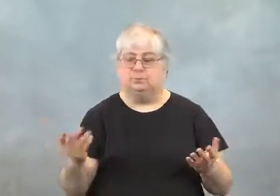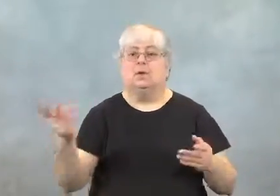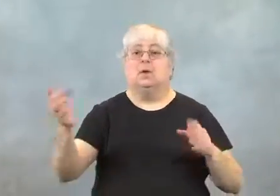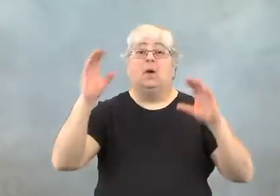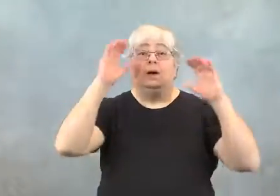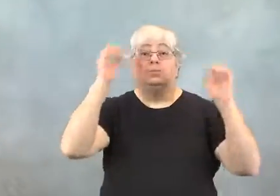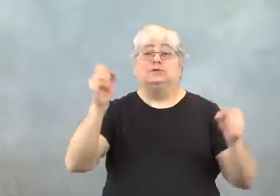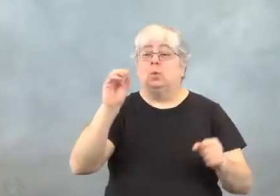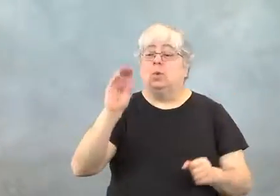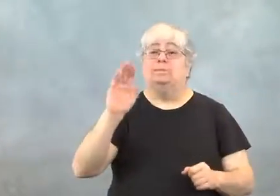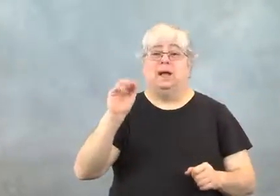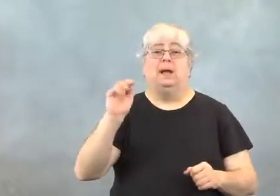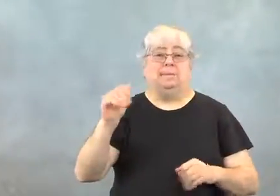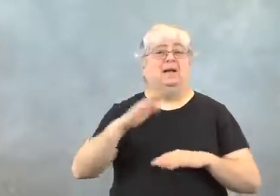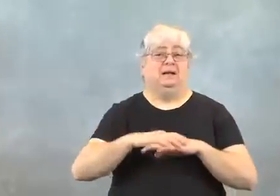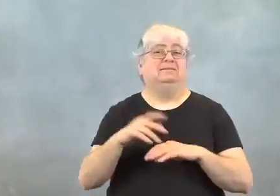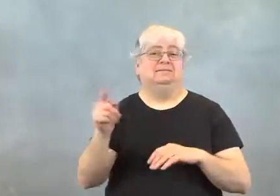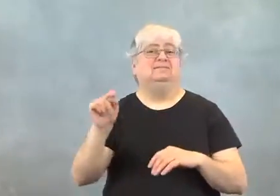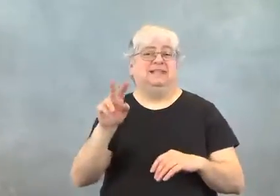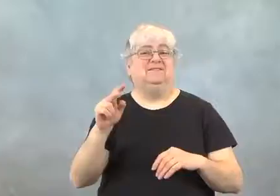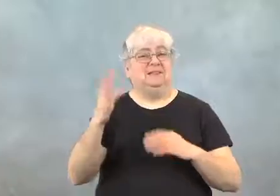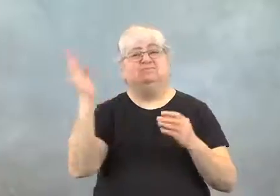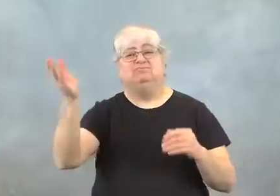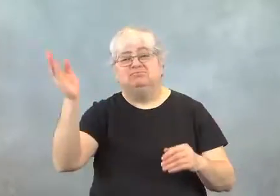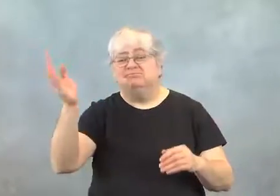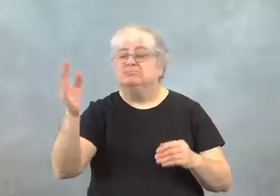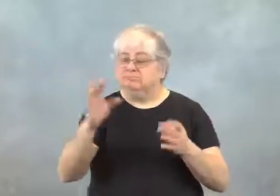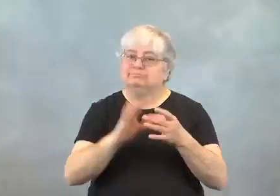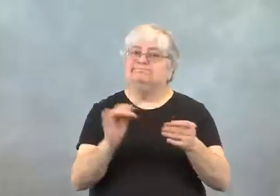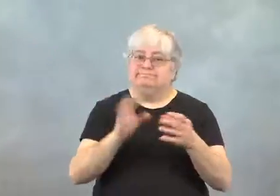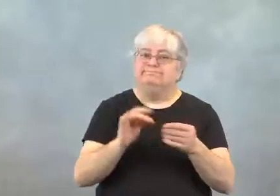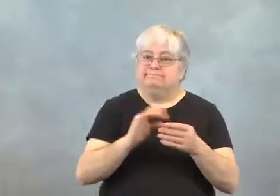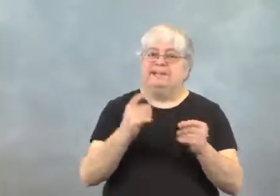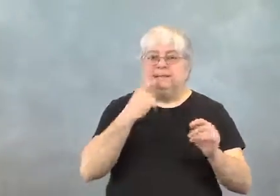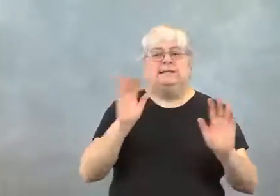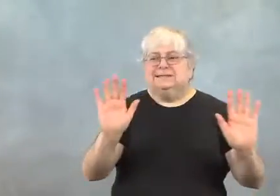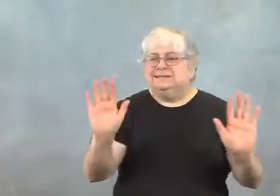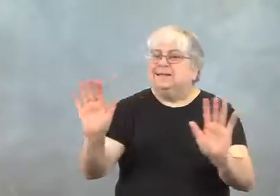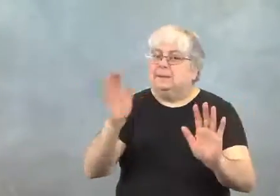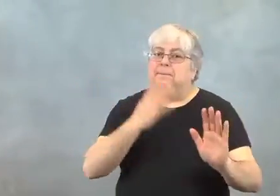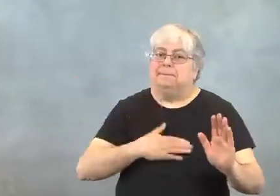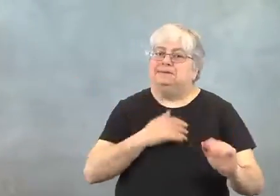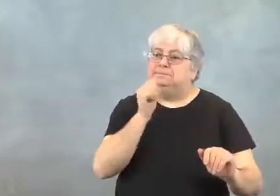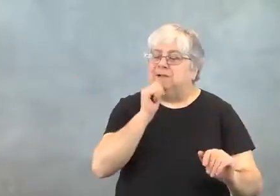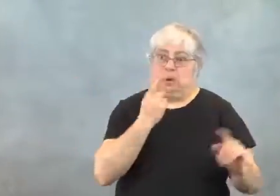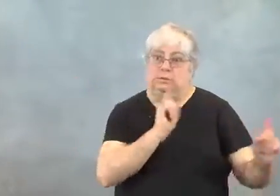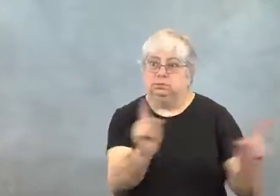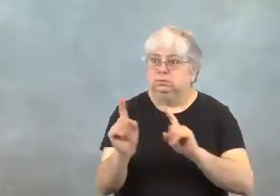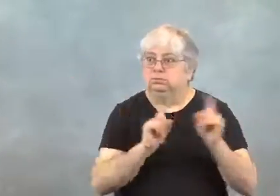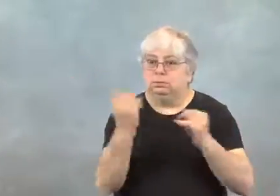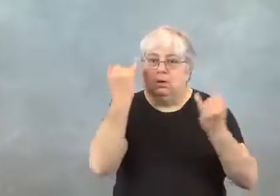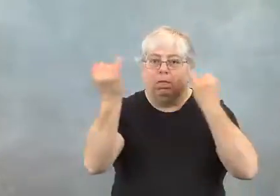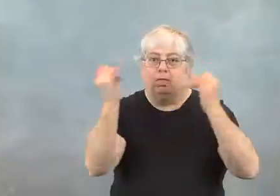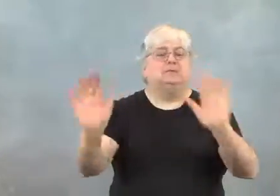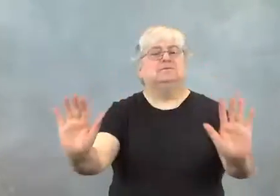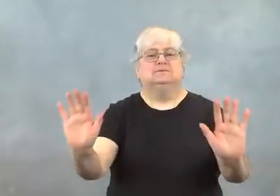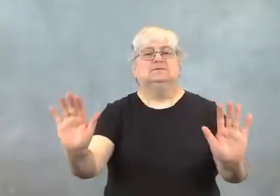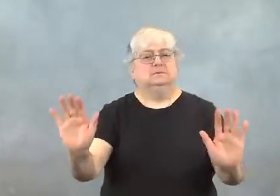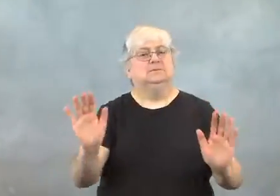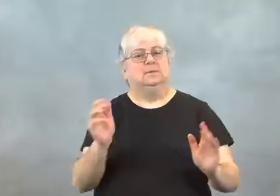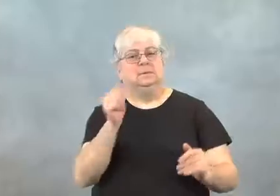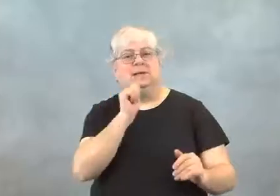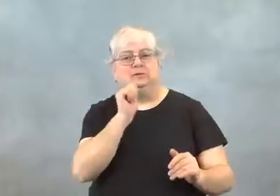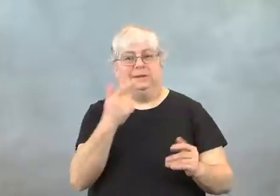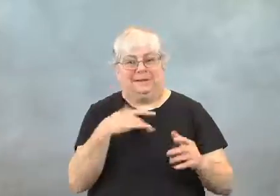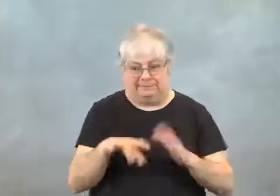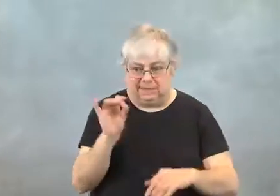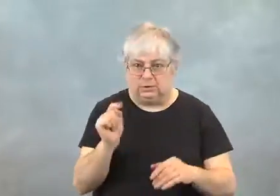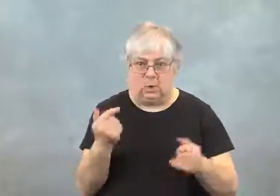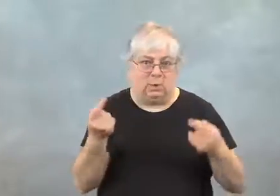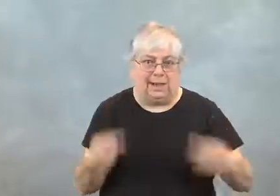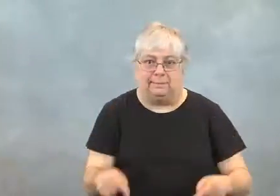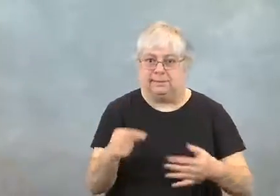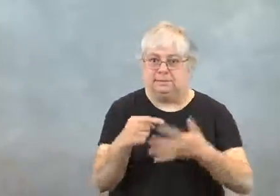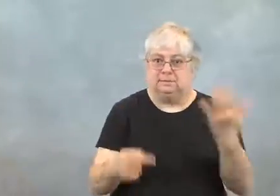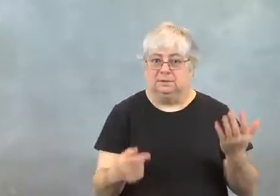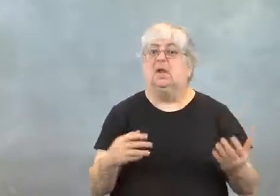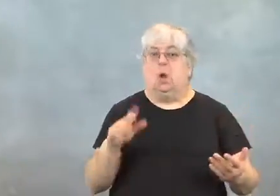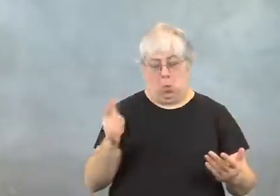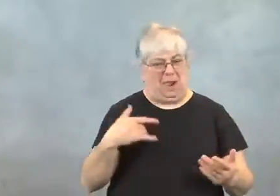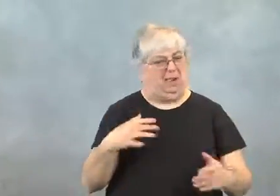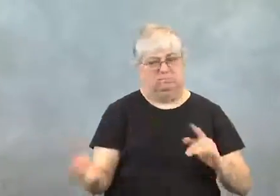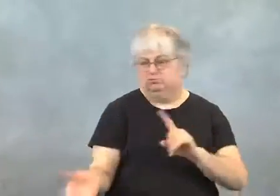President Obama went on TV and pleaded for calm and not to listen to rumors.